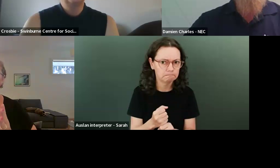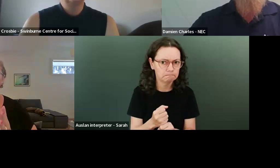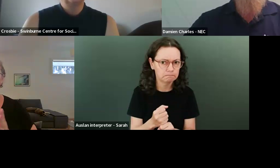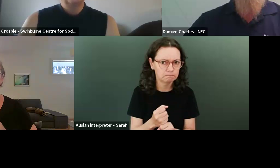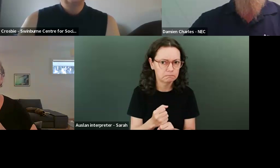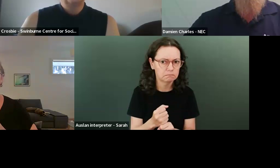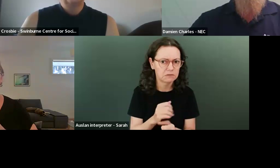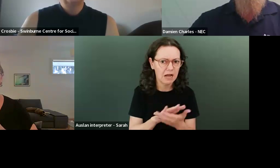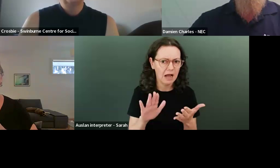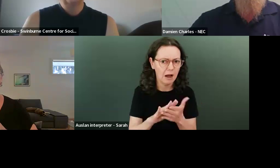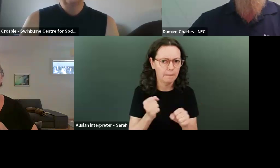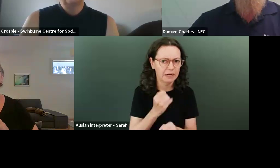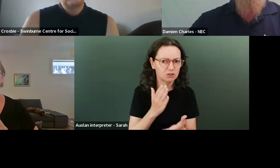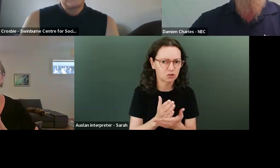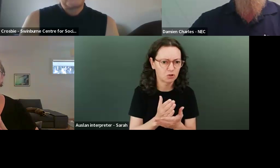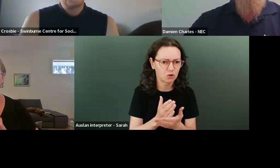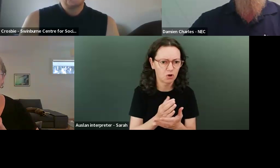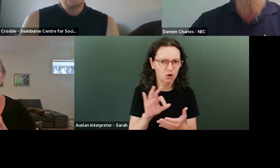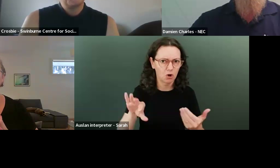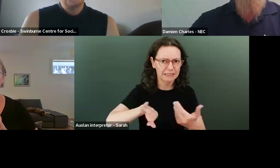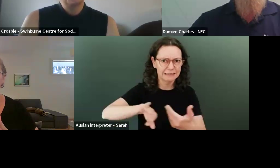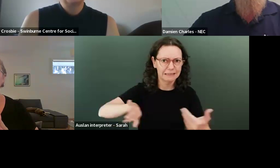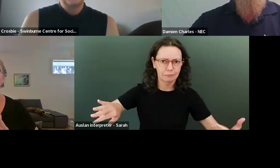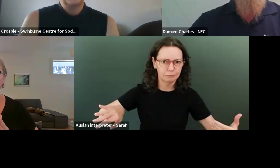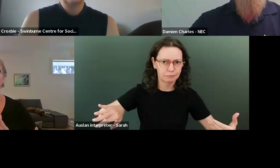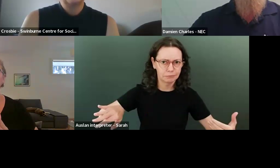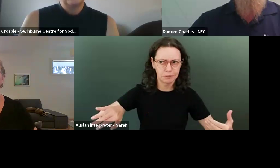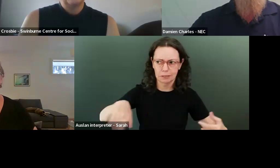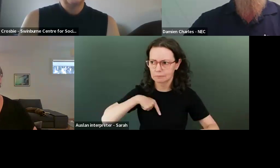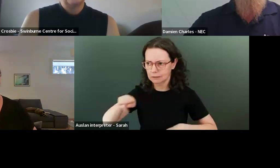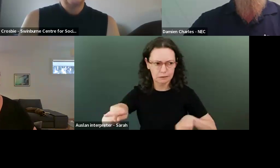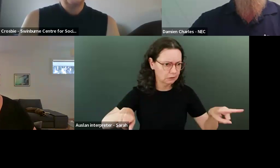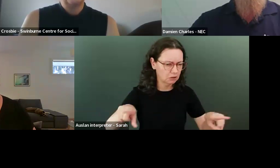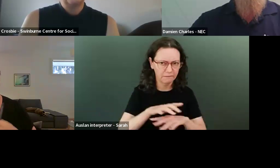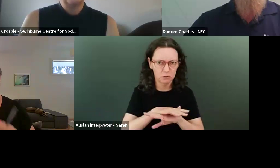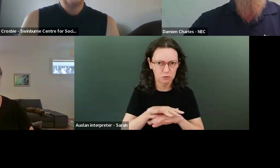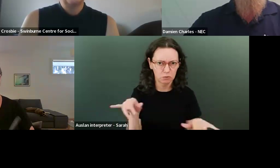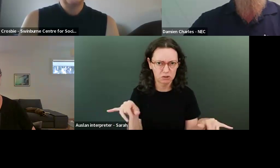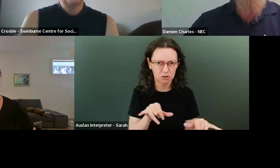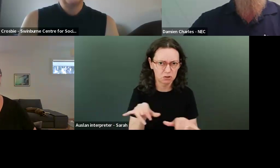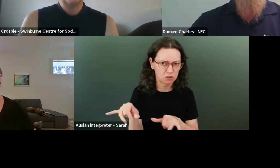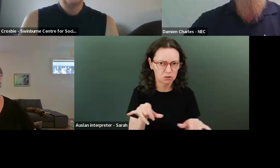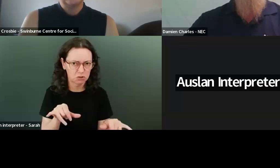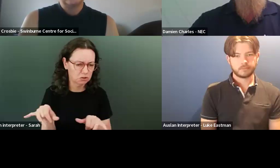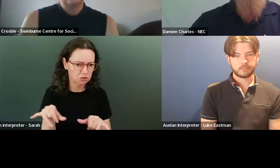a segregated system